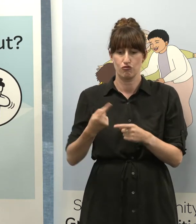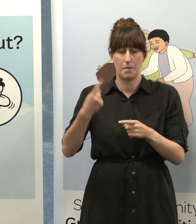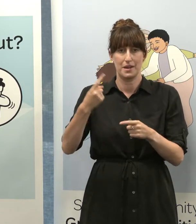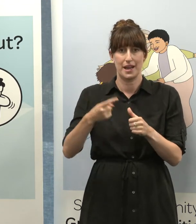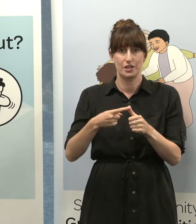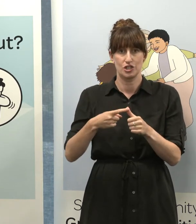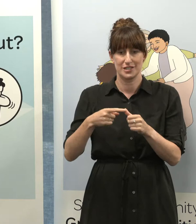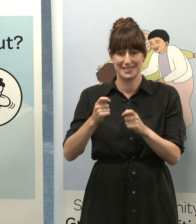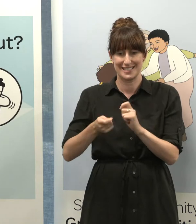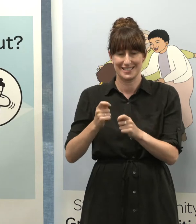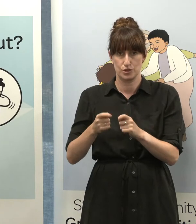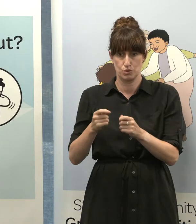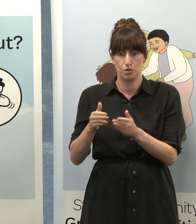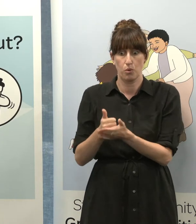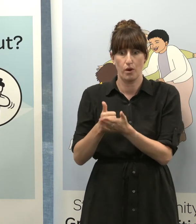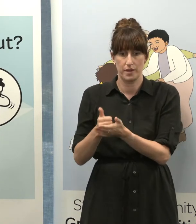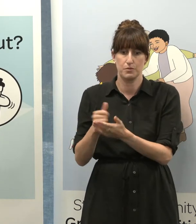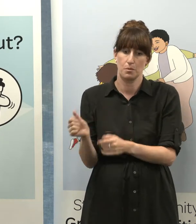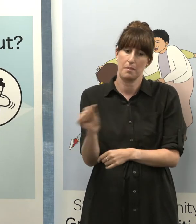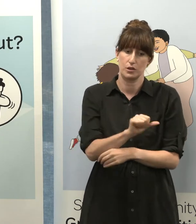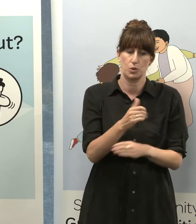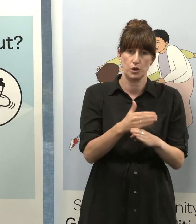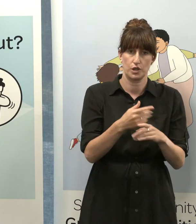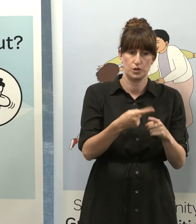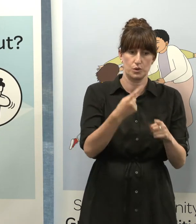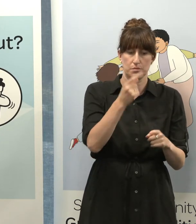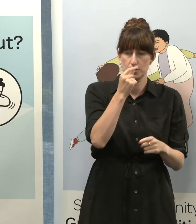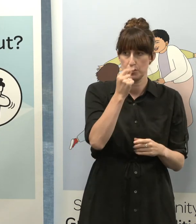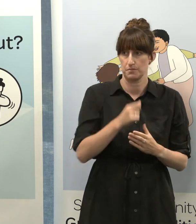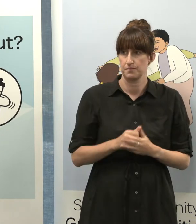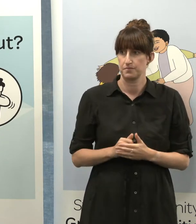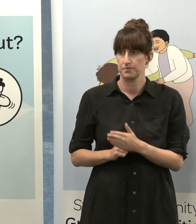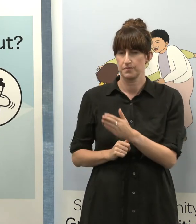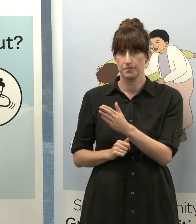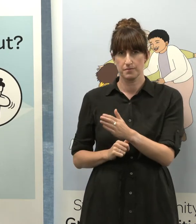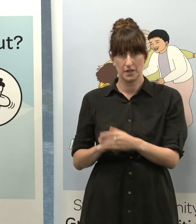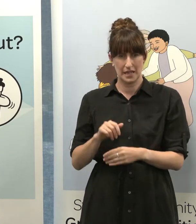to return to work as soon as possible. For example, through the use of